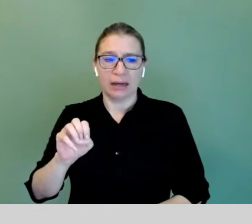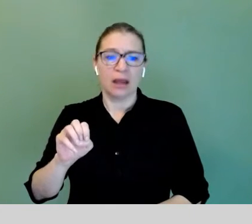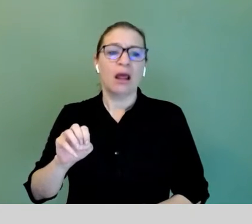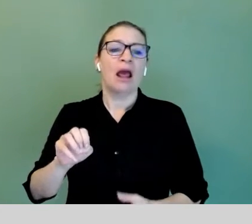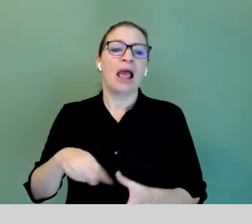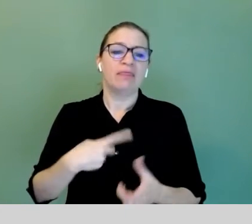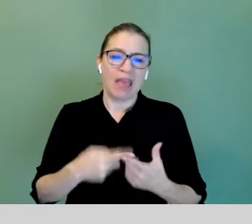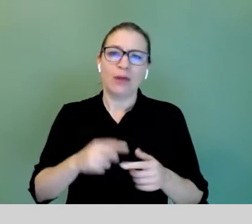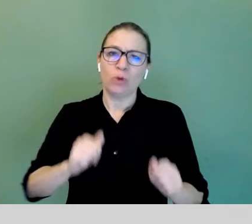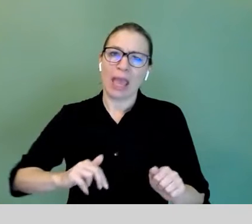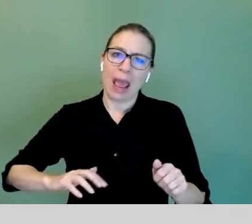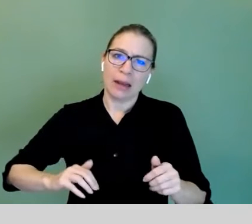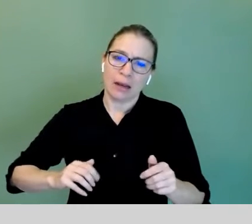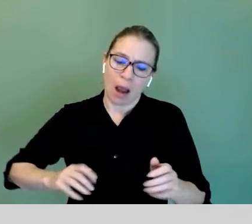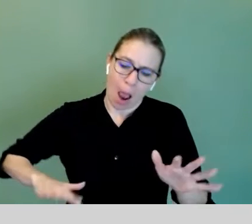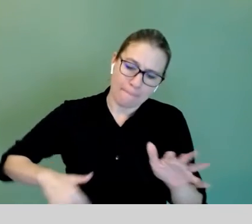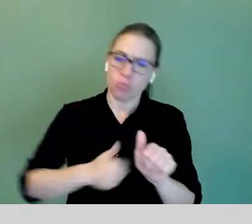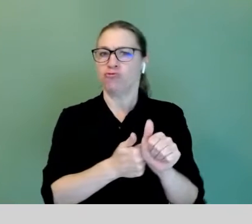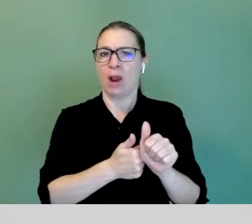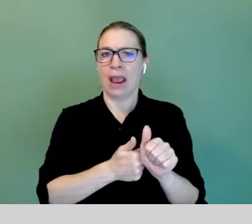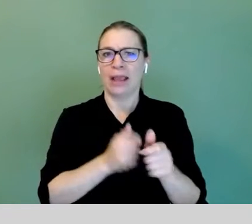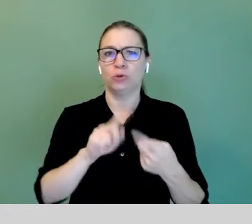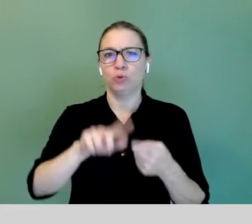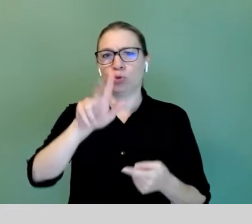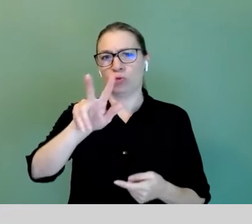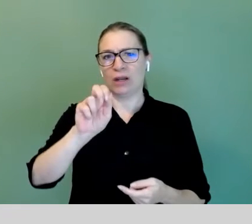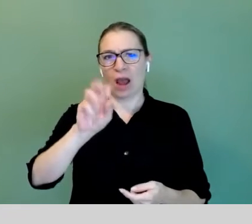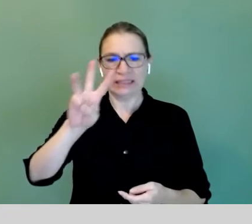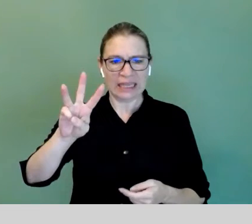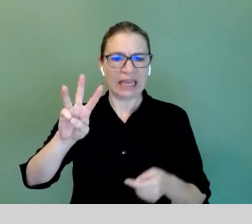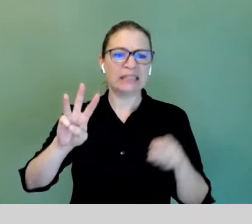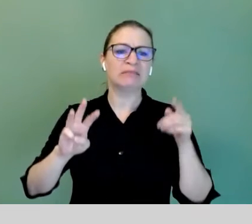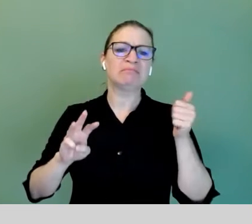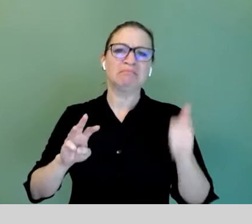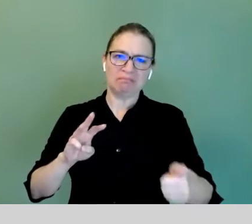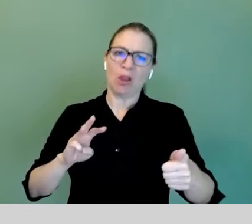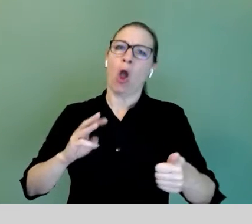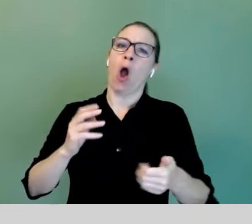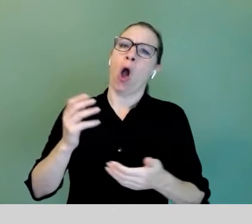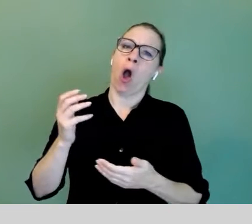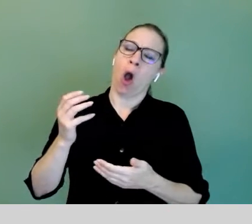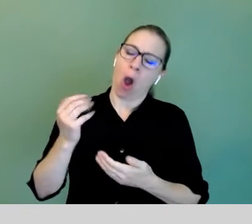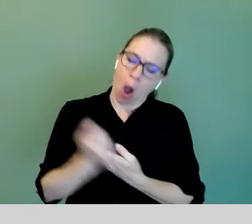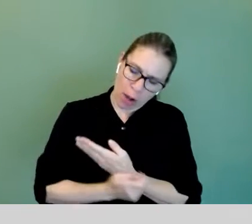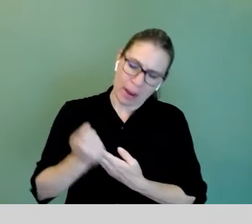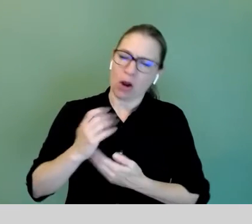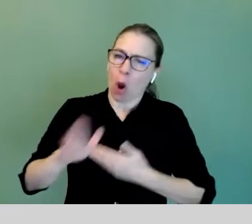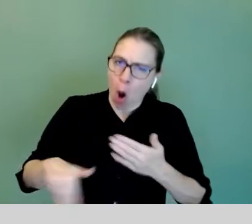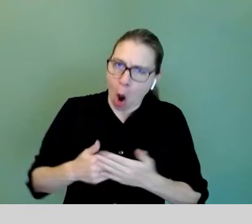and tell, "I want to upgrade my codebase to 3.6," and it will do all the updates